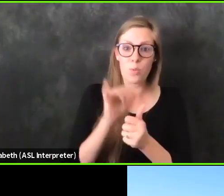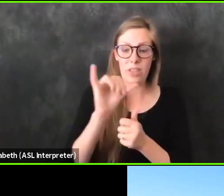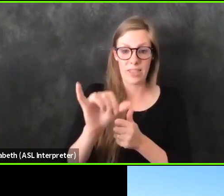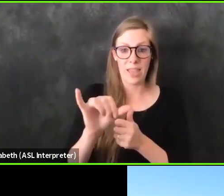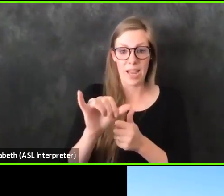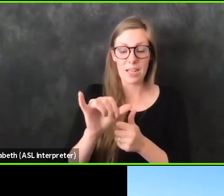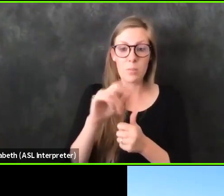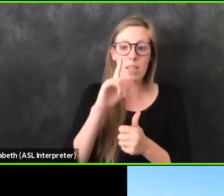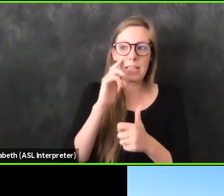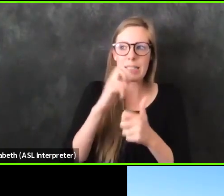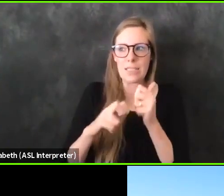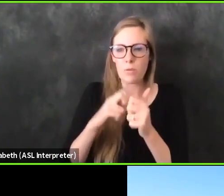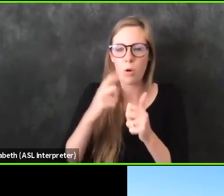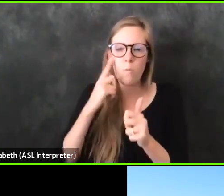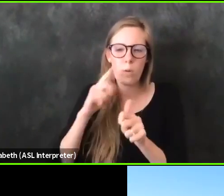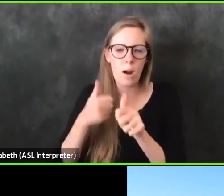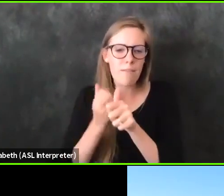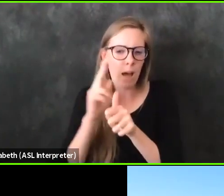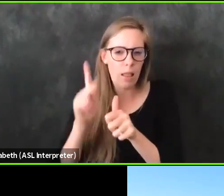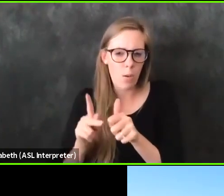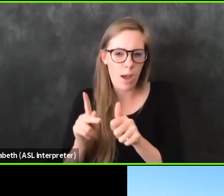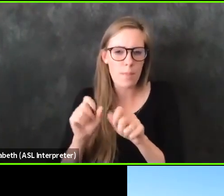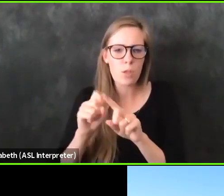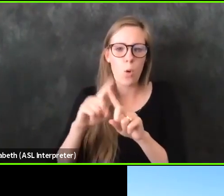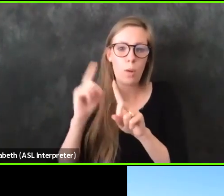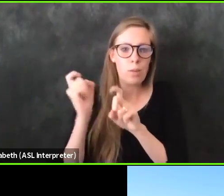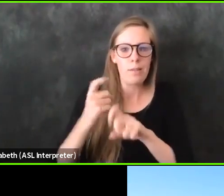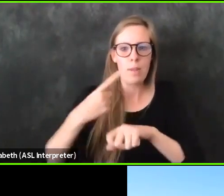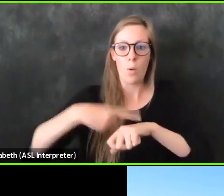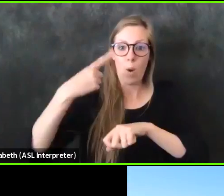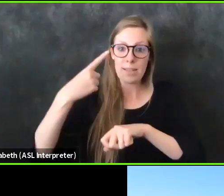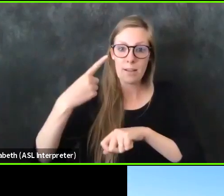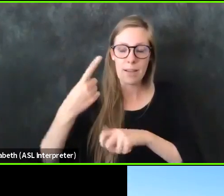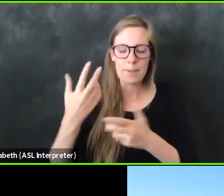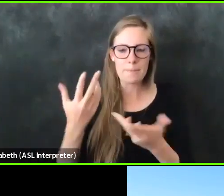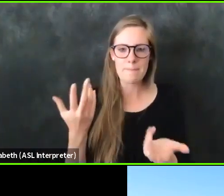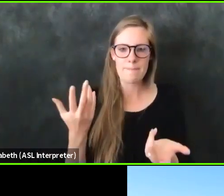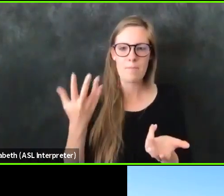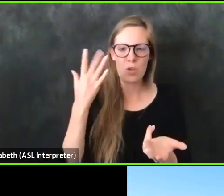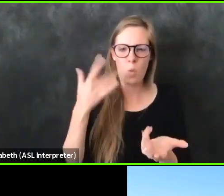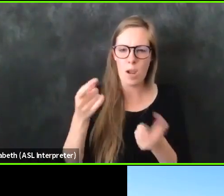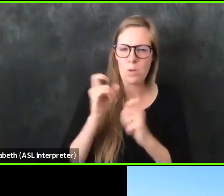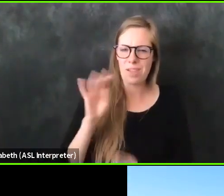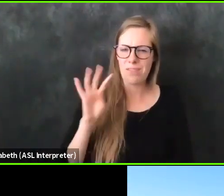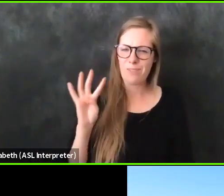difficult to get to individuals a second time. This is one one way we can allocate.